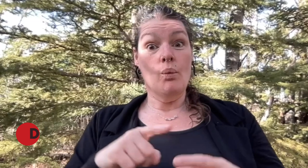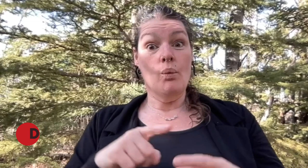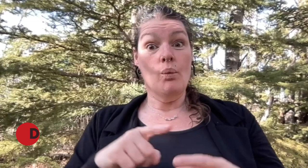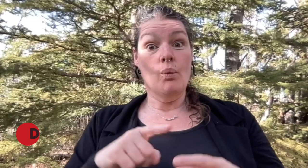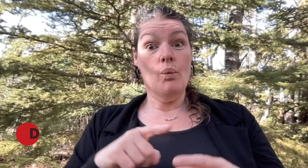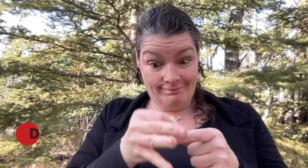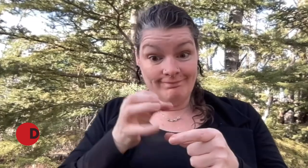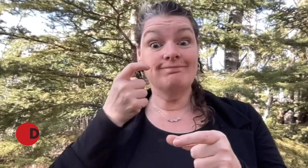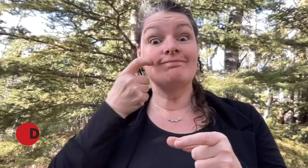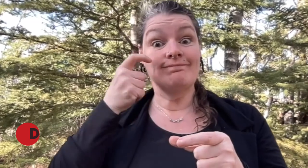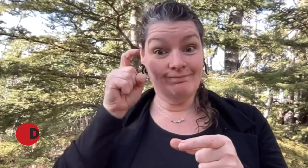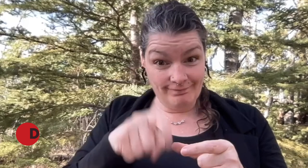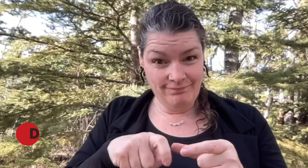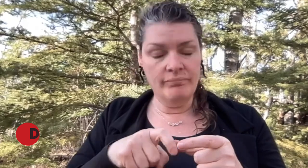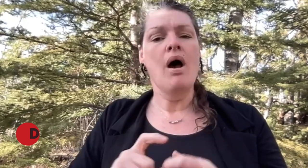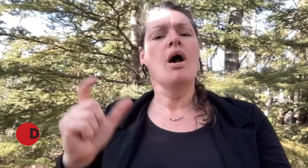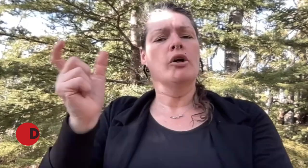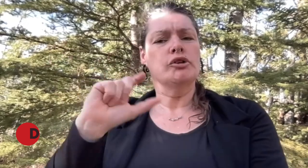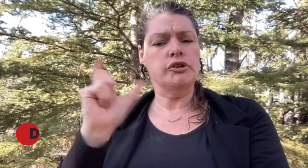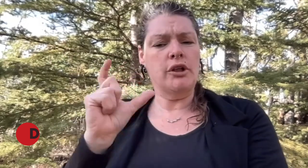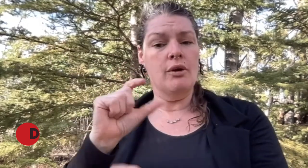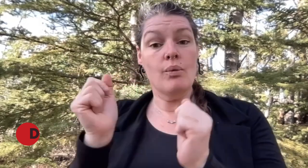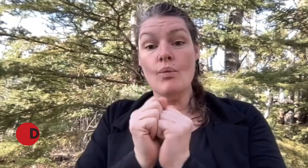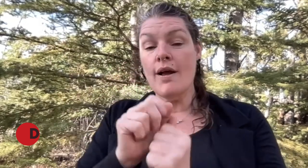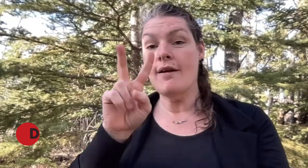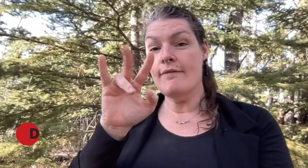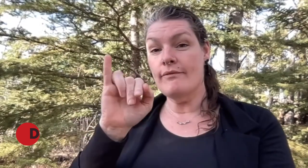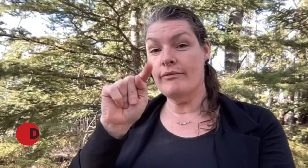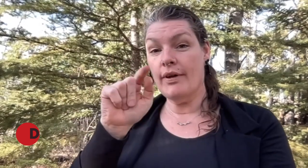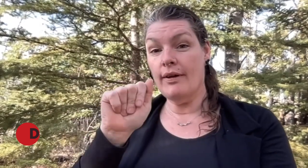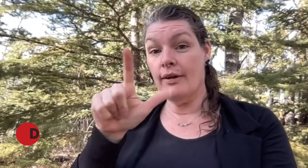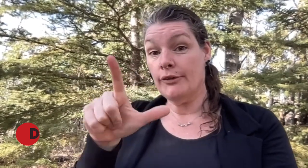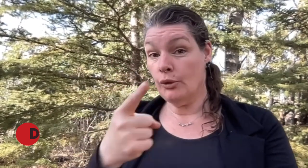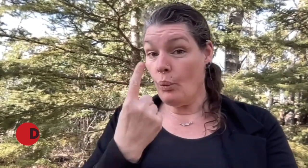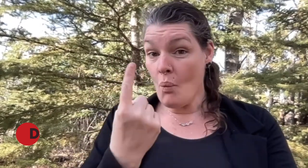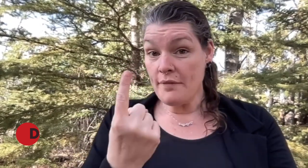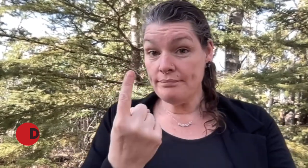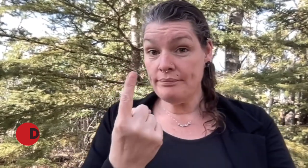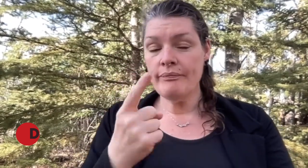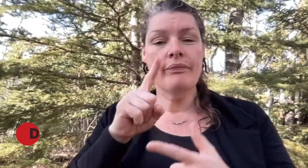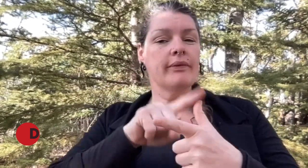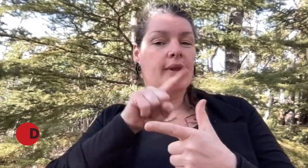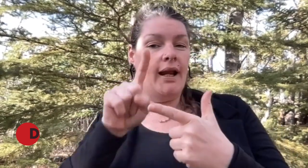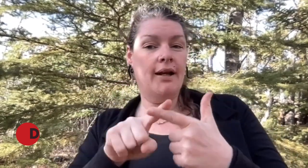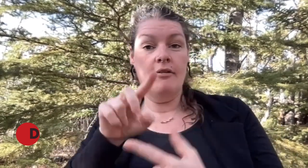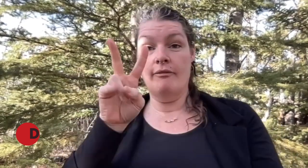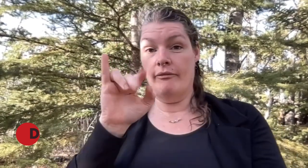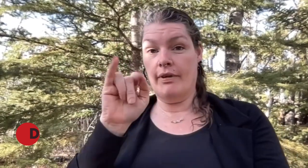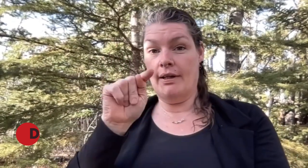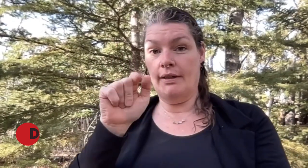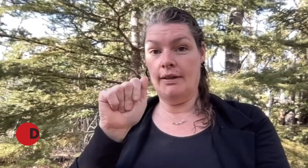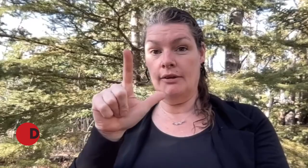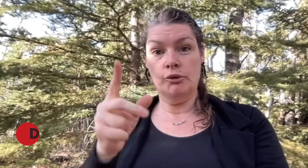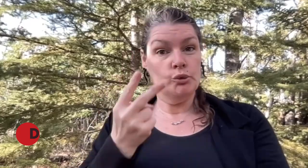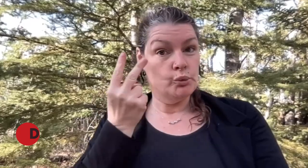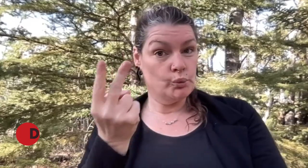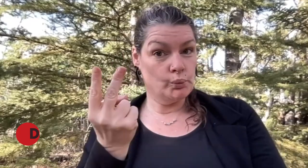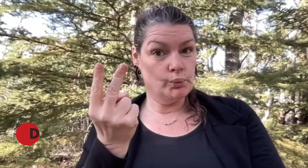When the first dot appears, shake vital 1 then vital 2.